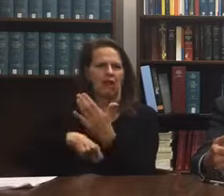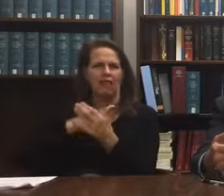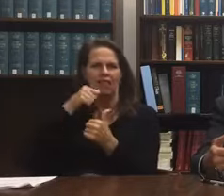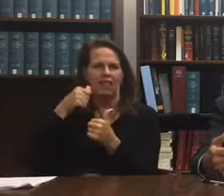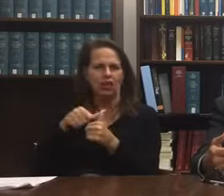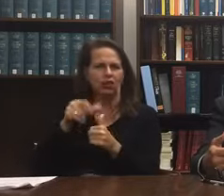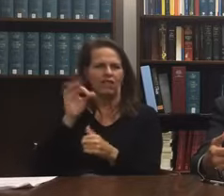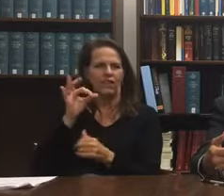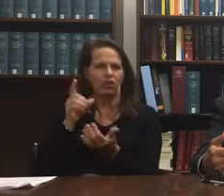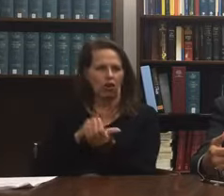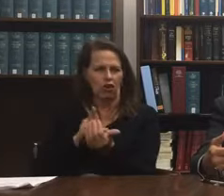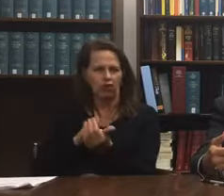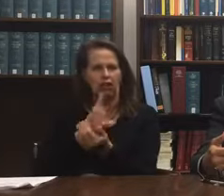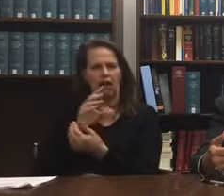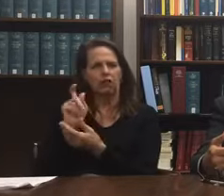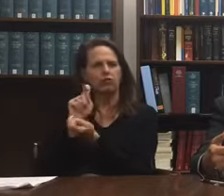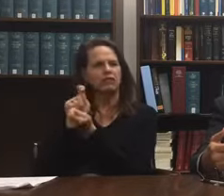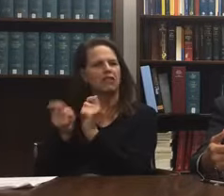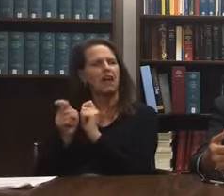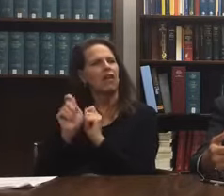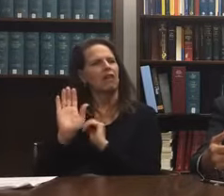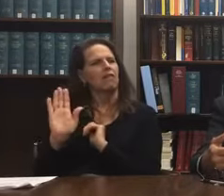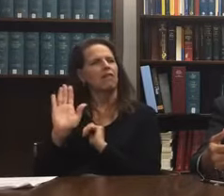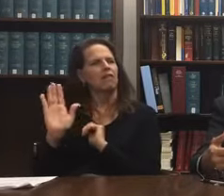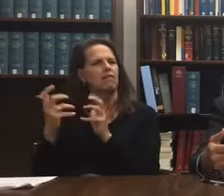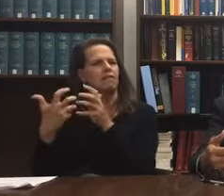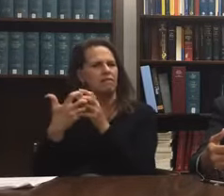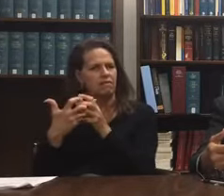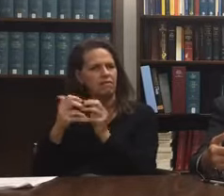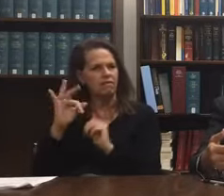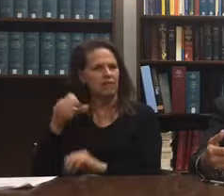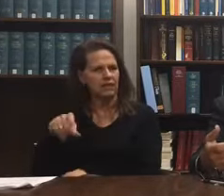them to revise it as necessary and ask them to sign it if that's their medical